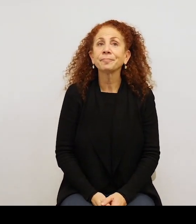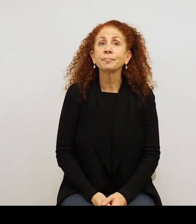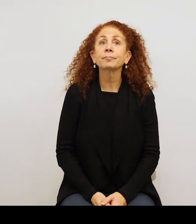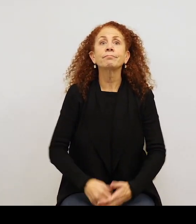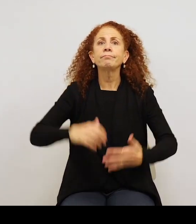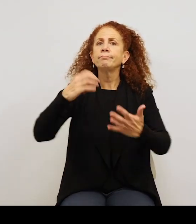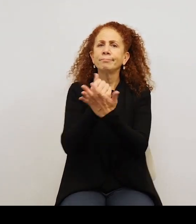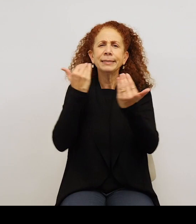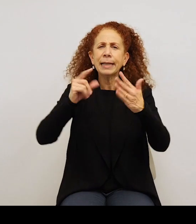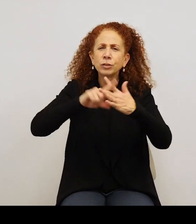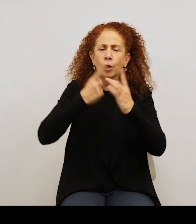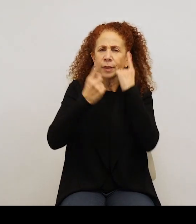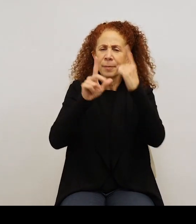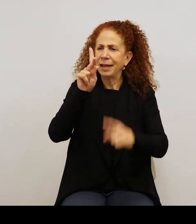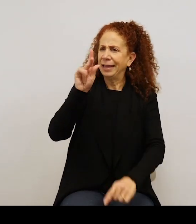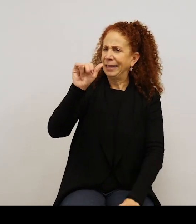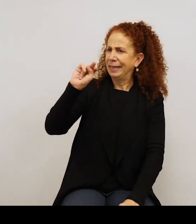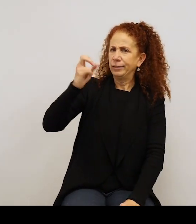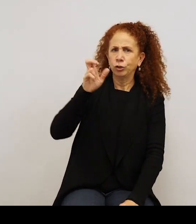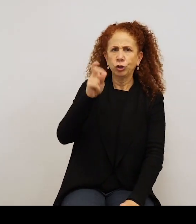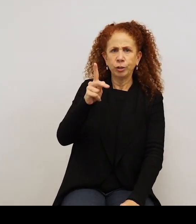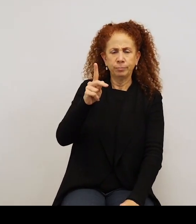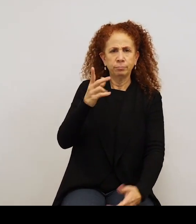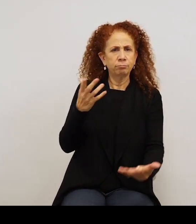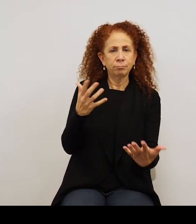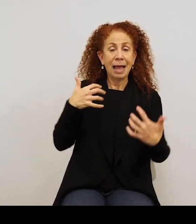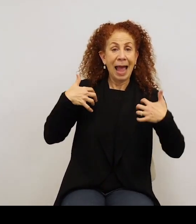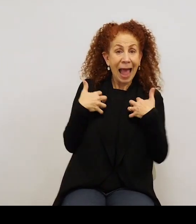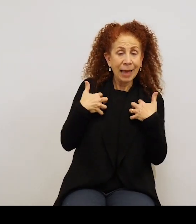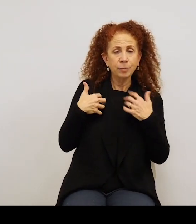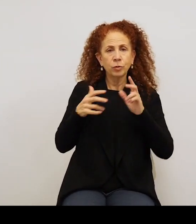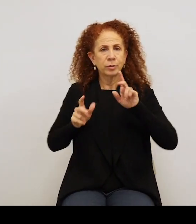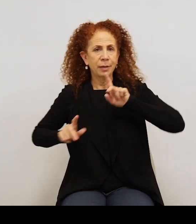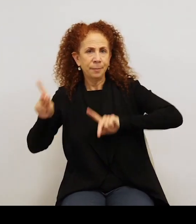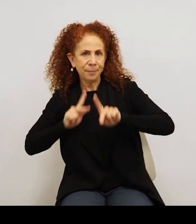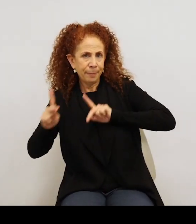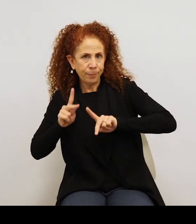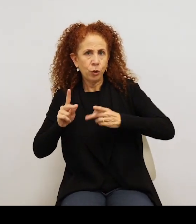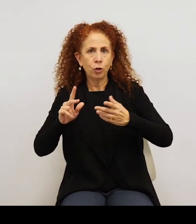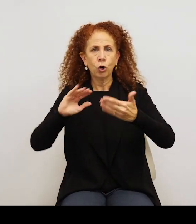So let's think about kinship, animals, people, and the urban.